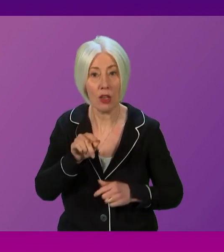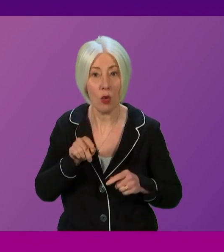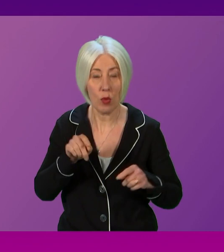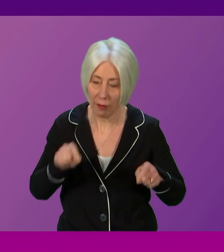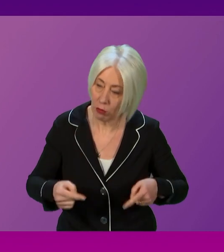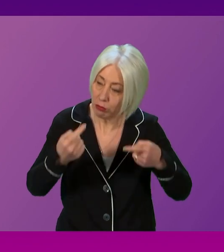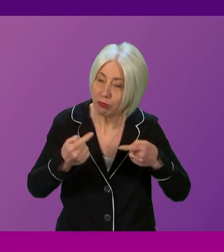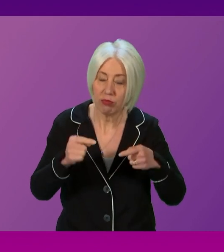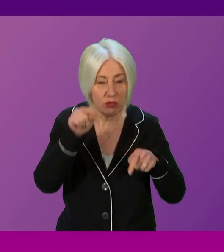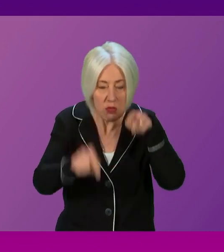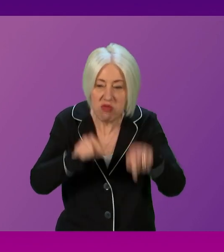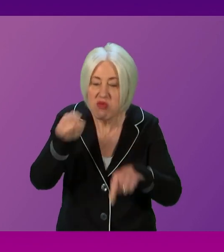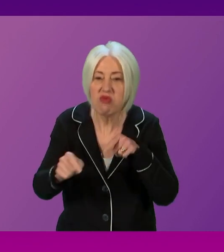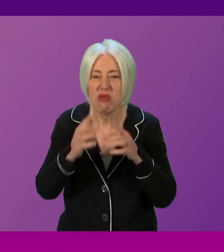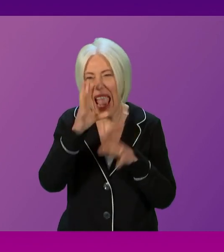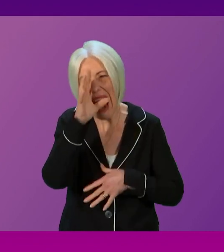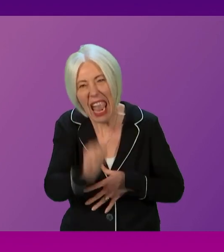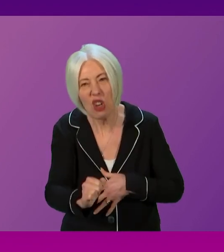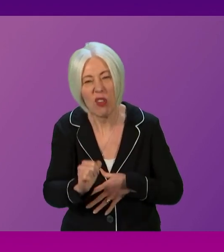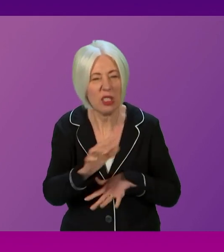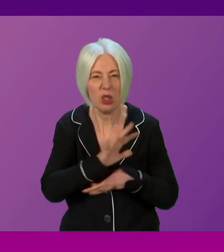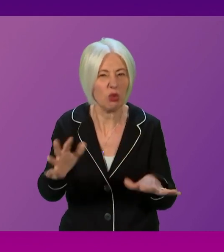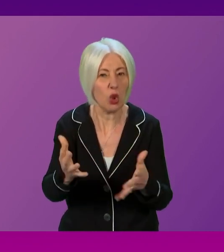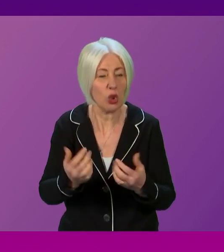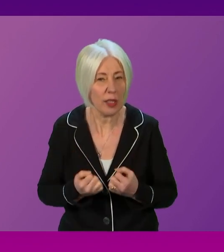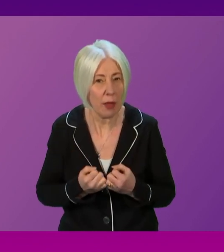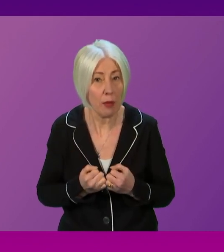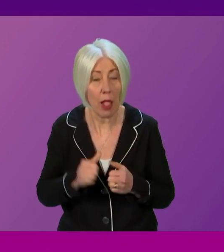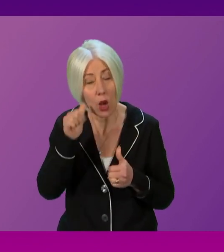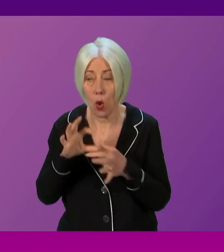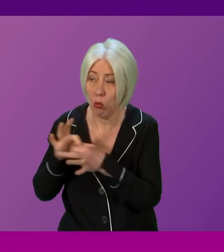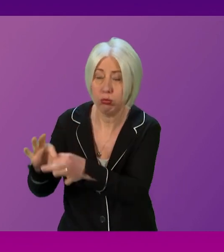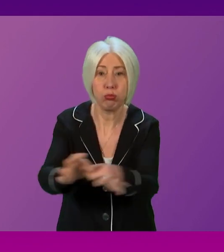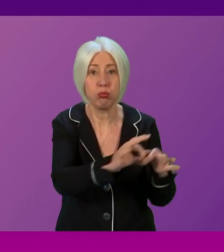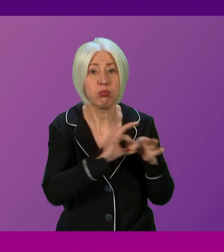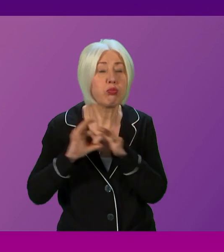hatred and intolerance. I know that we are all united in that endeavour.